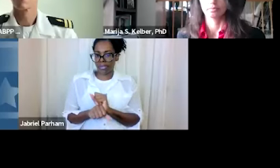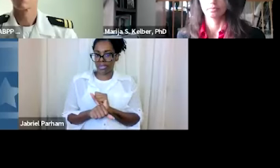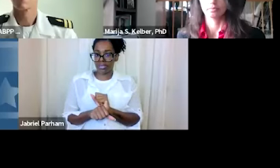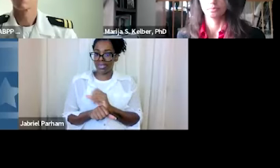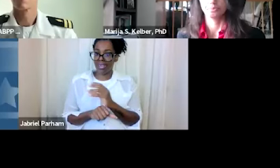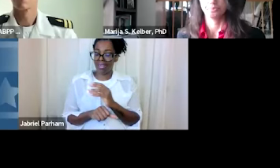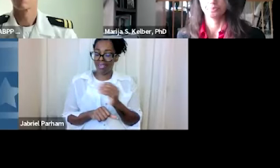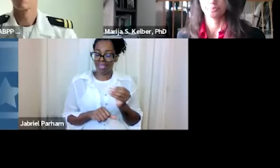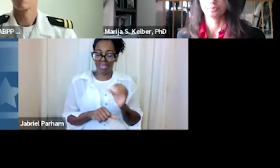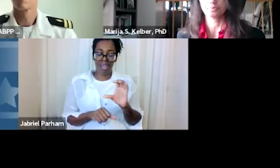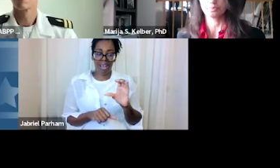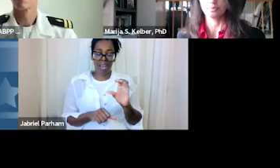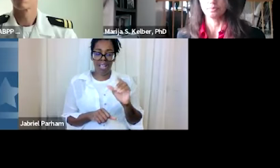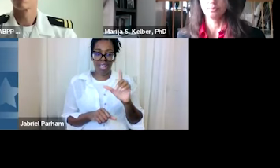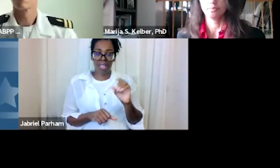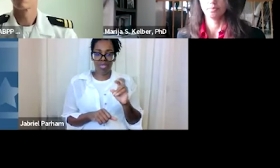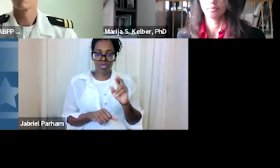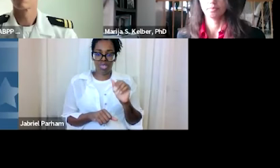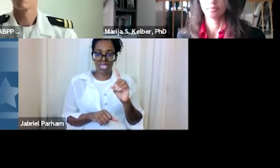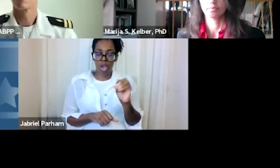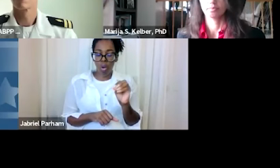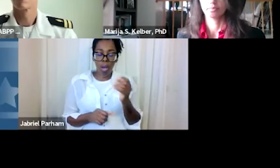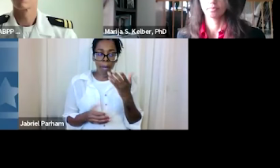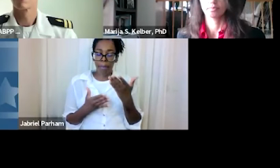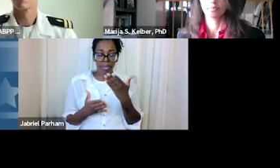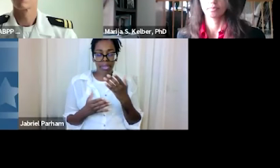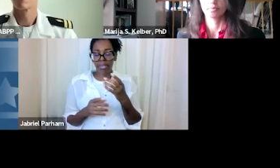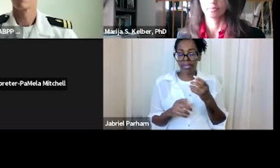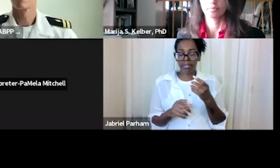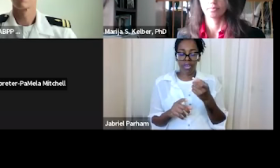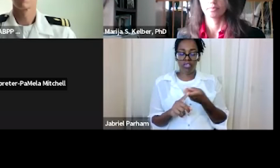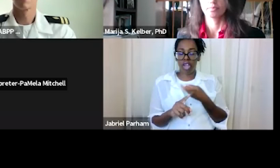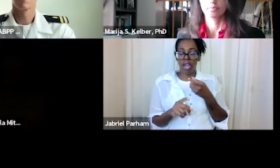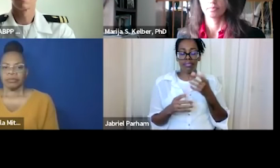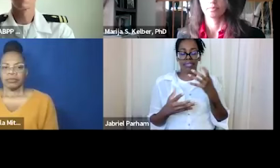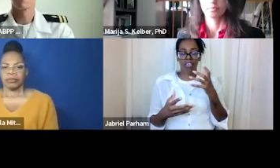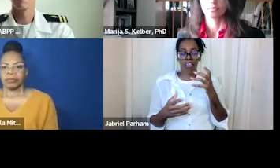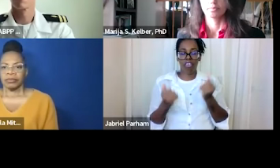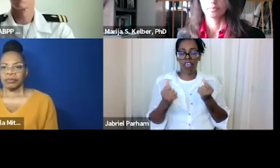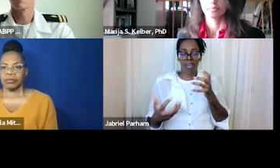coming from skiing accidents or PTSD from assaults or vehicle accidents or substance use and addiction,